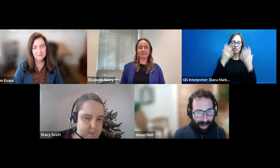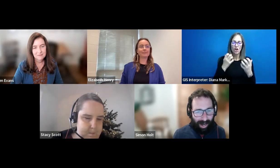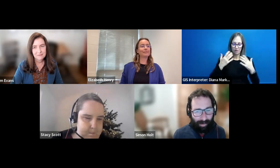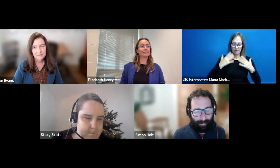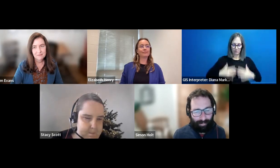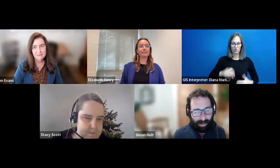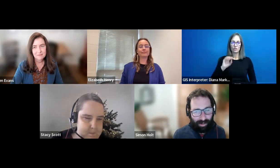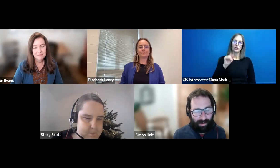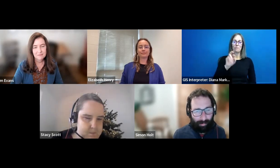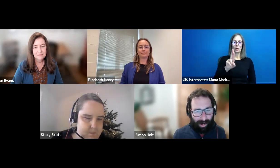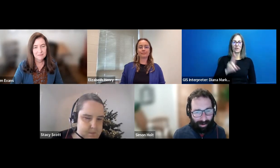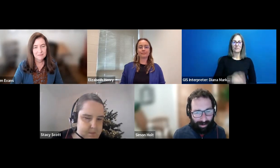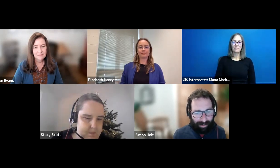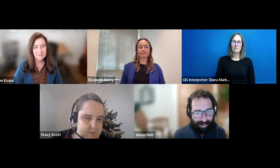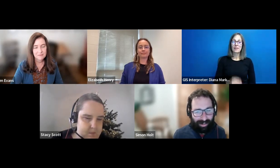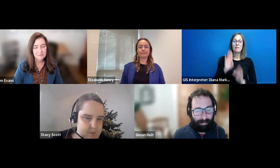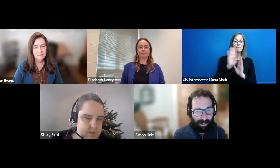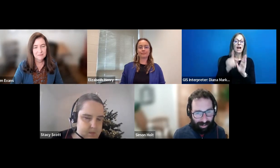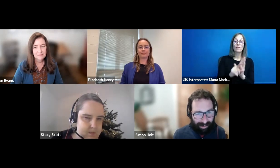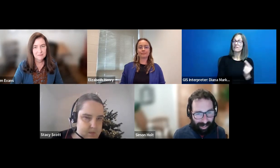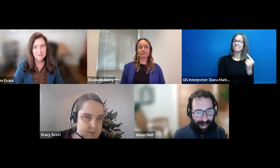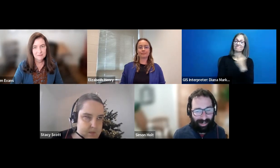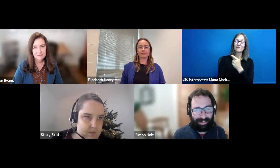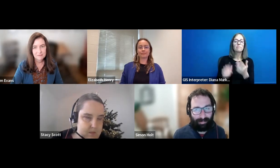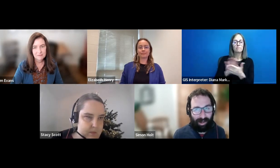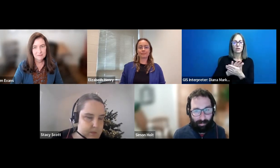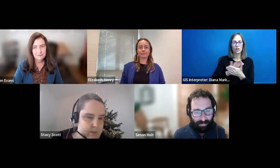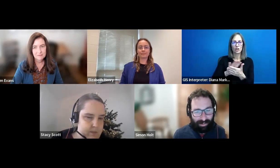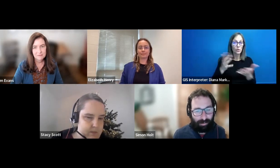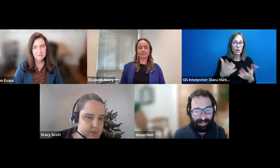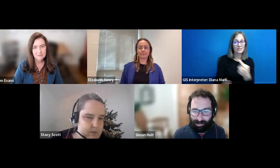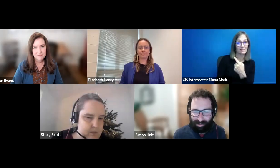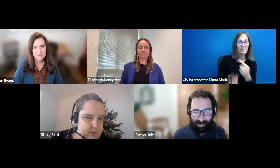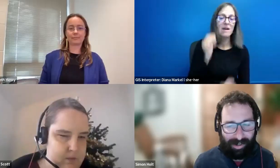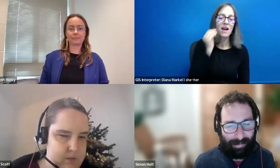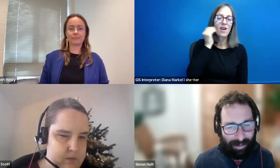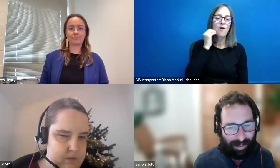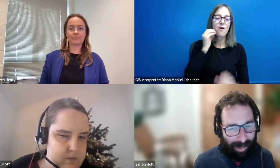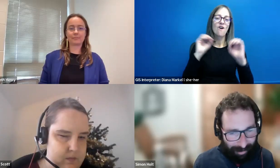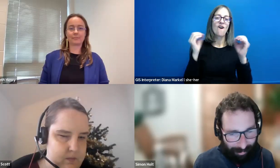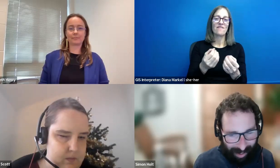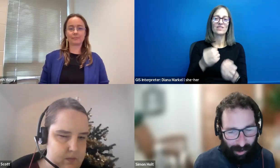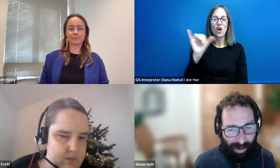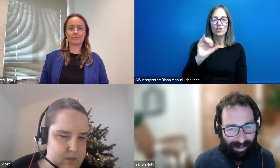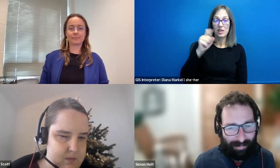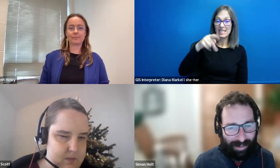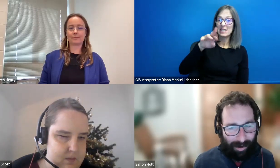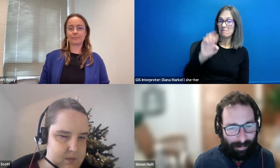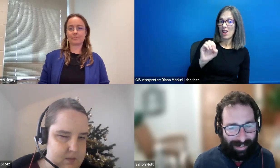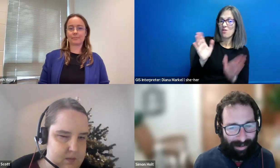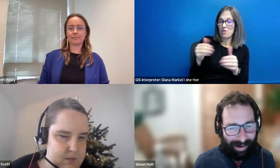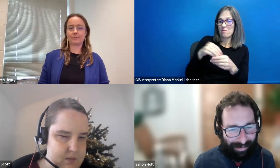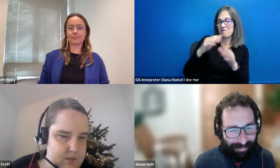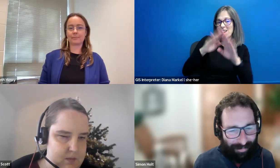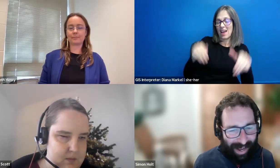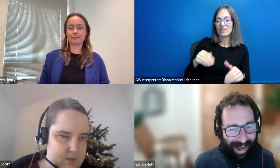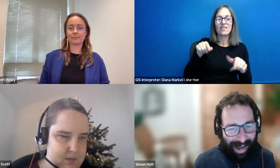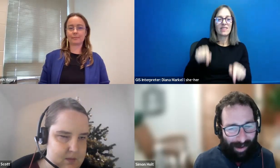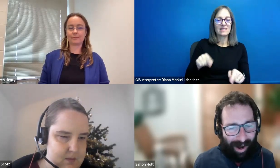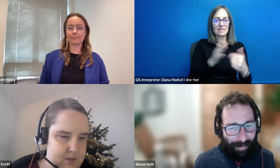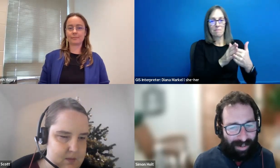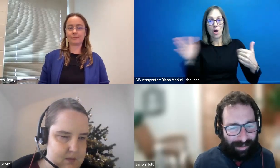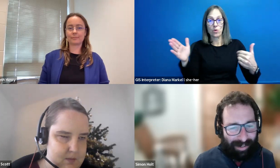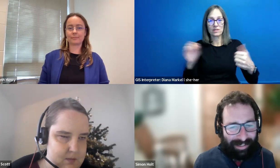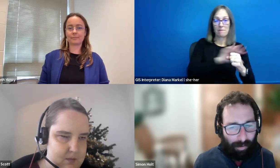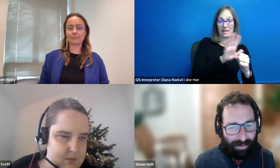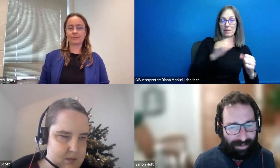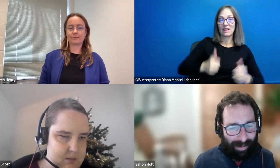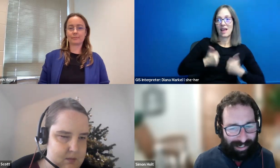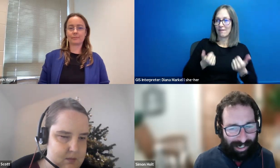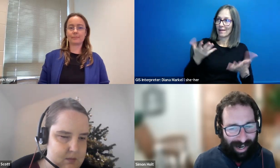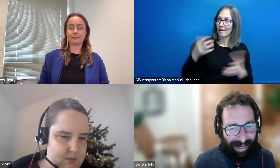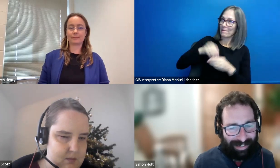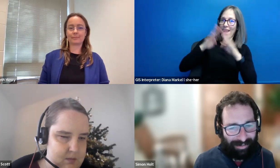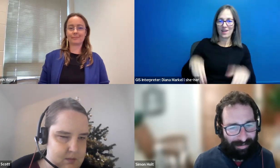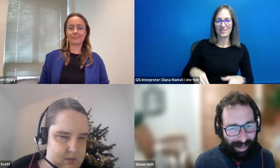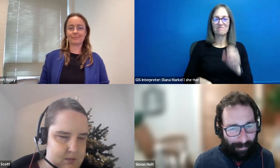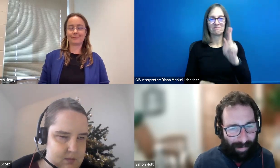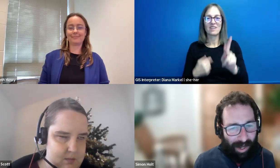Simon Holt: Um. My background is blurred, and it's my home office, which is also my spare room. Welcome to post-pandemic life. I'm the disability confidence manager at Elsevier.